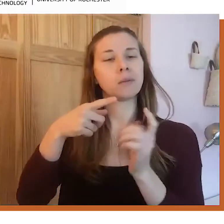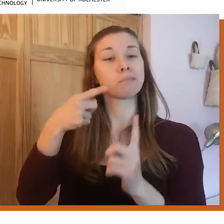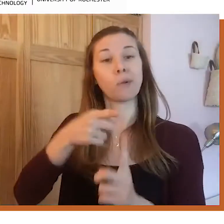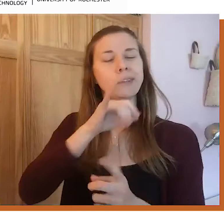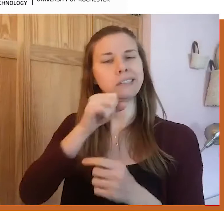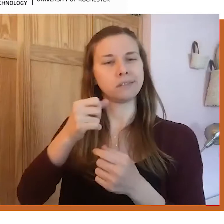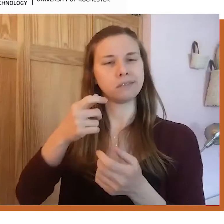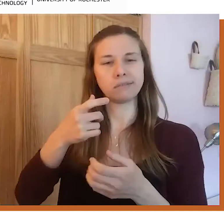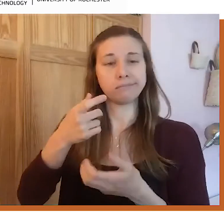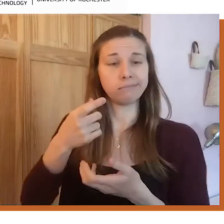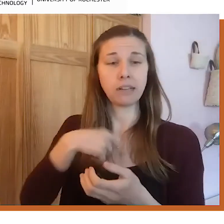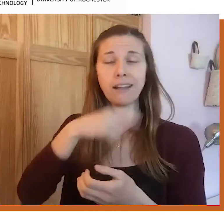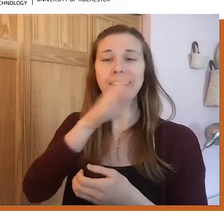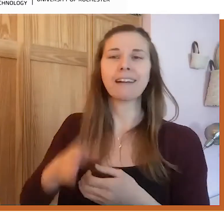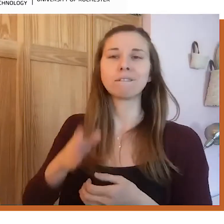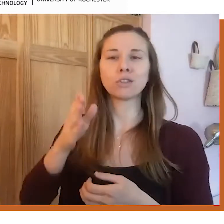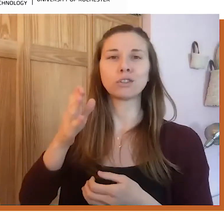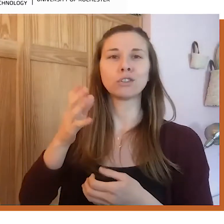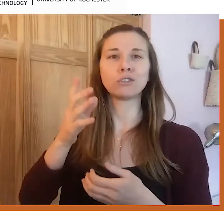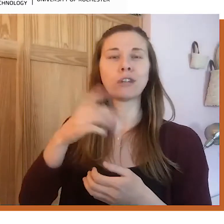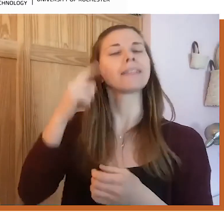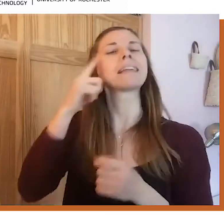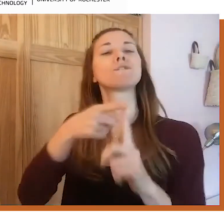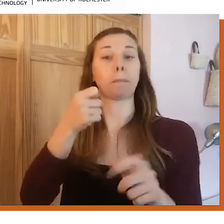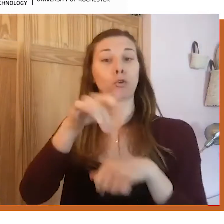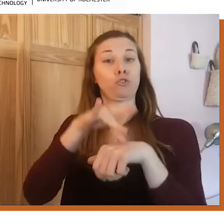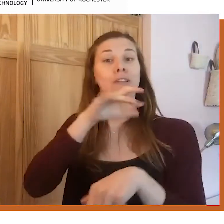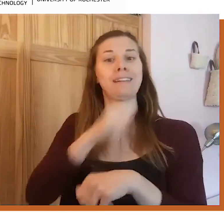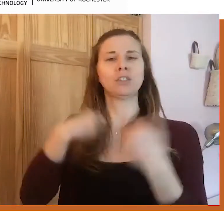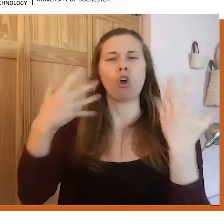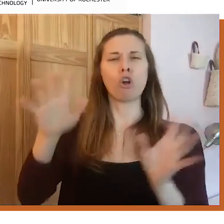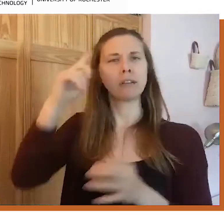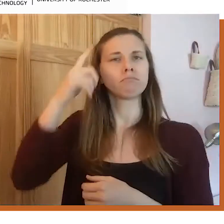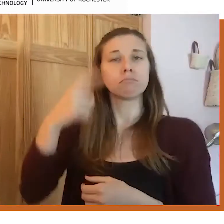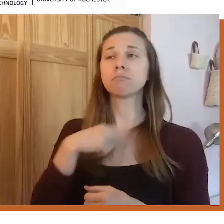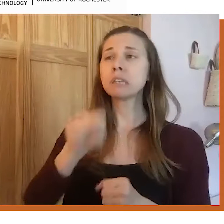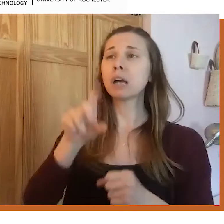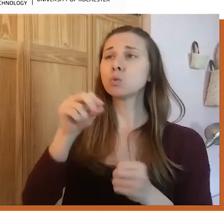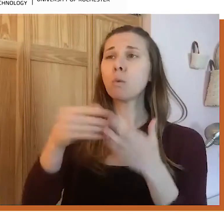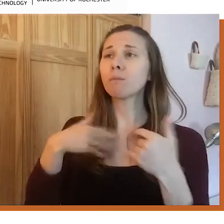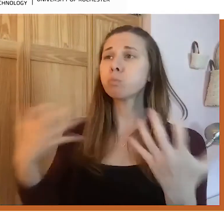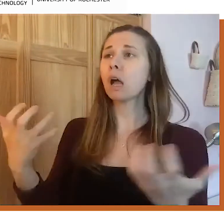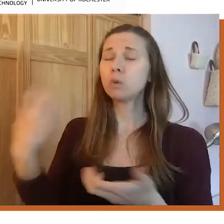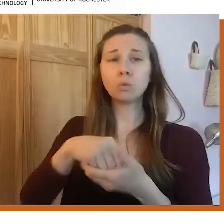but I think from an early age, I already realized or understood that I could do whatever I wanted to.